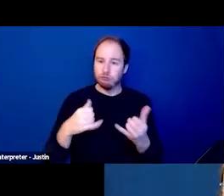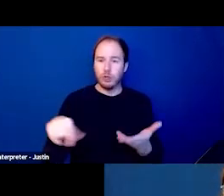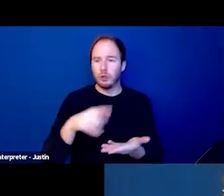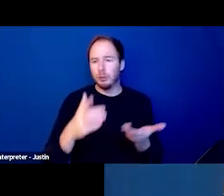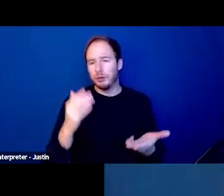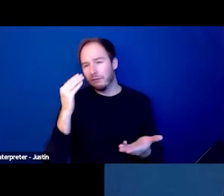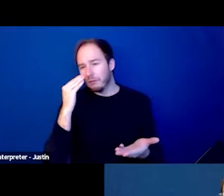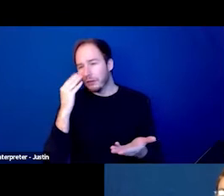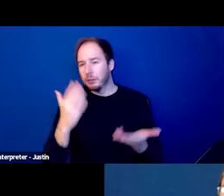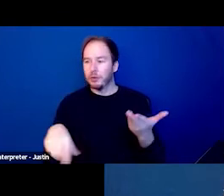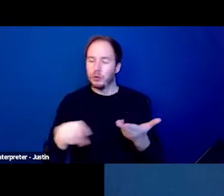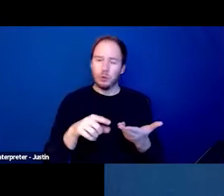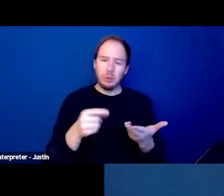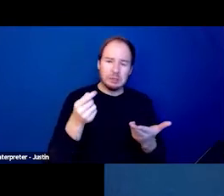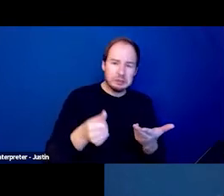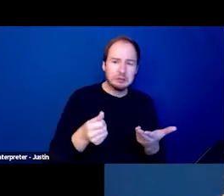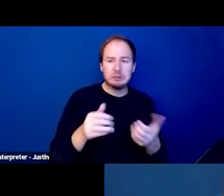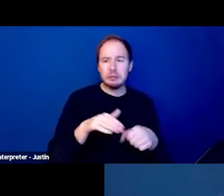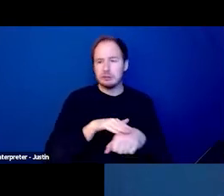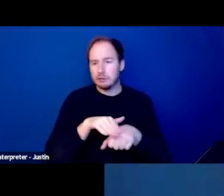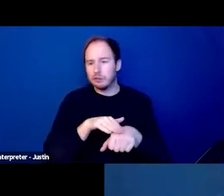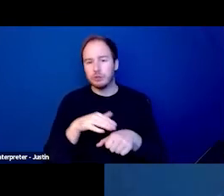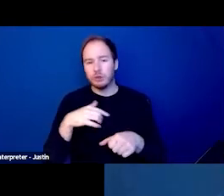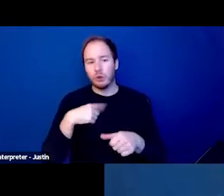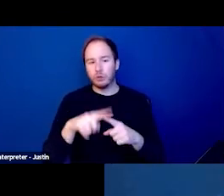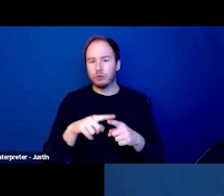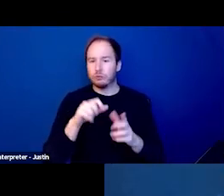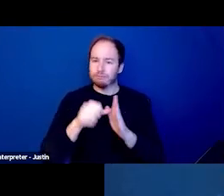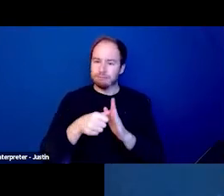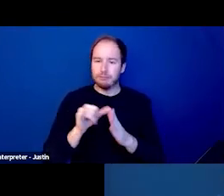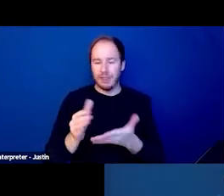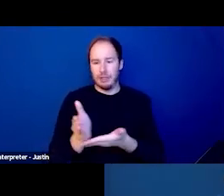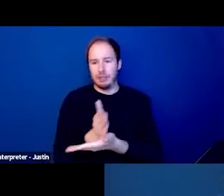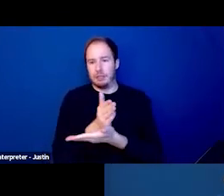you may be part of this, but we really wanted to talk about the Continuum of Care,